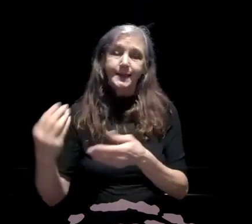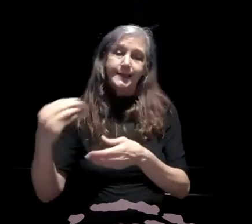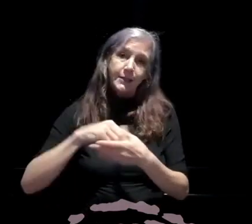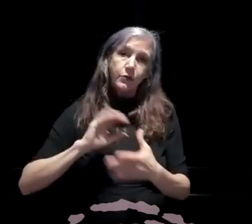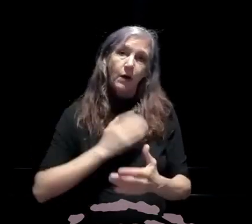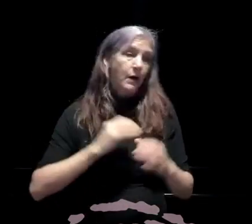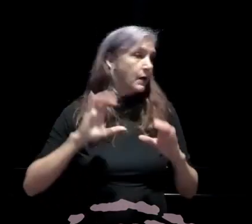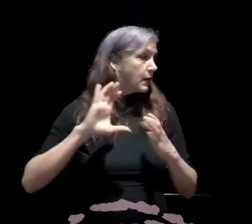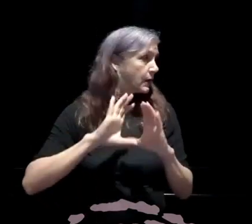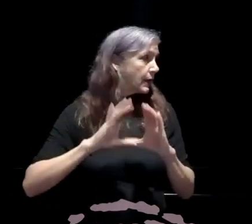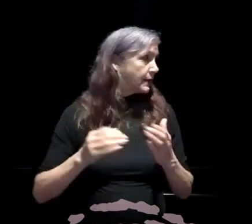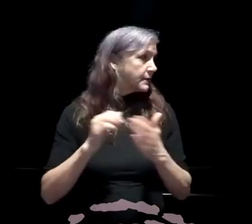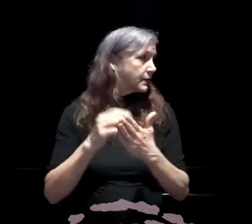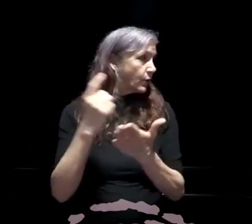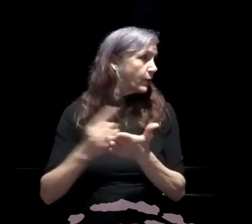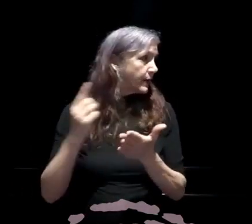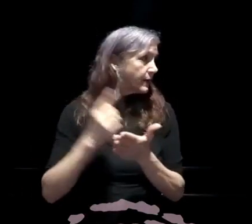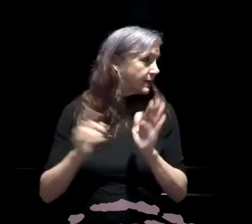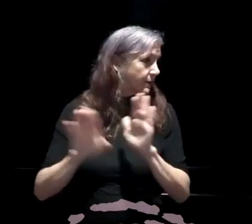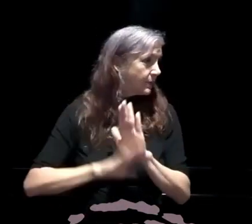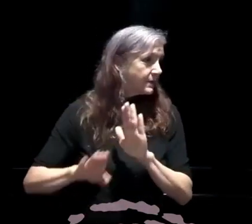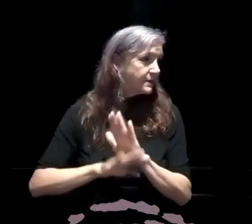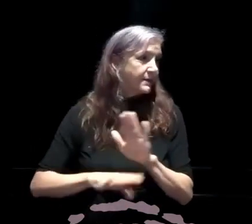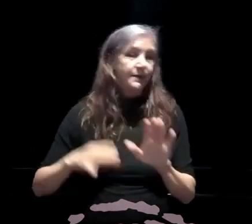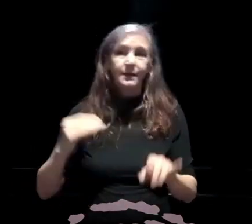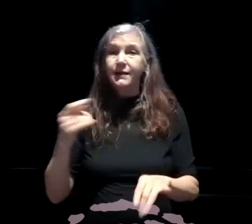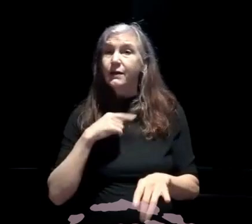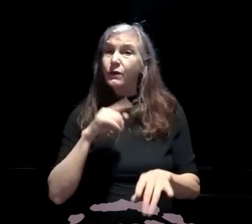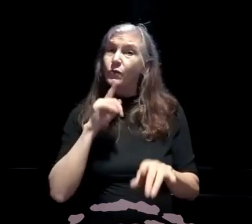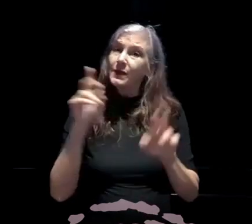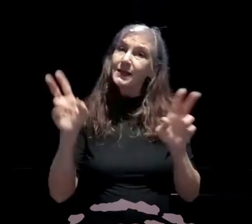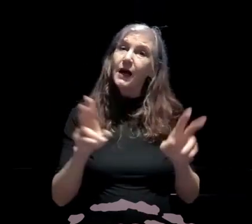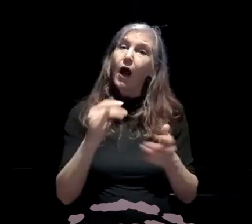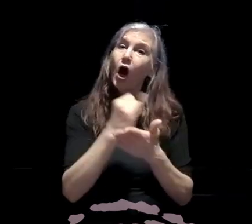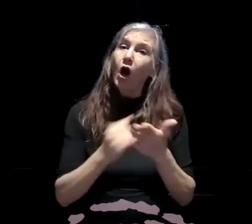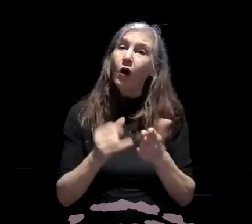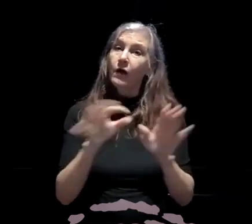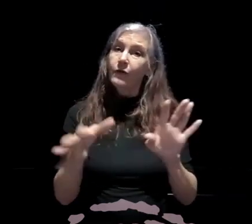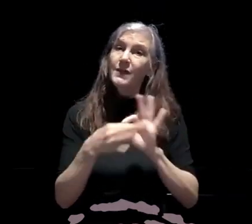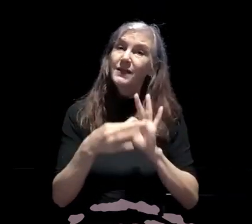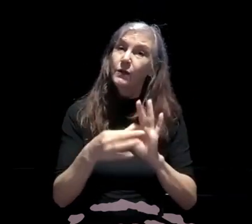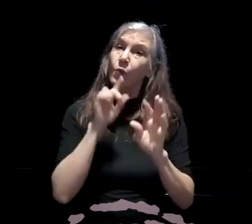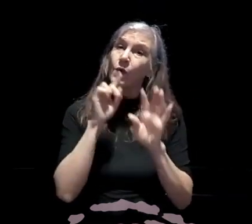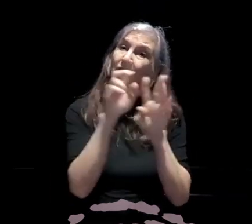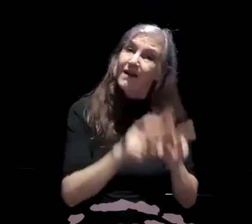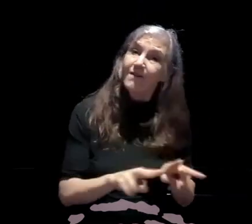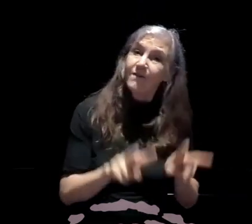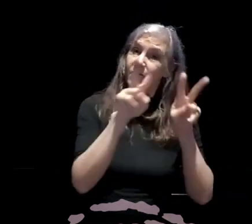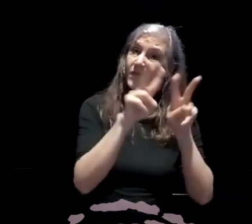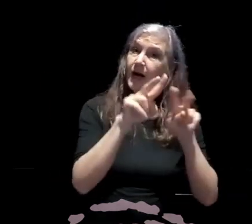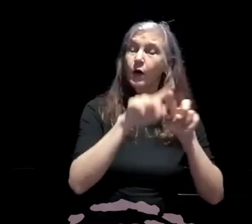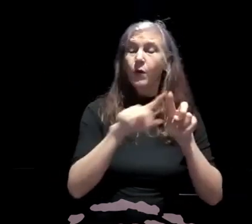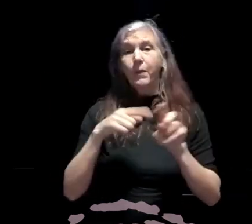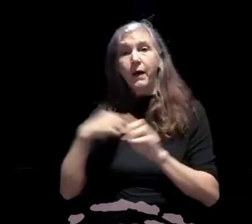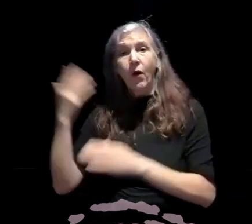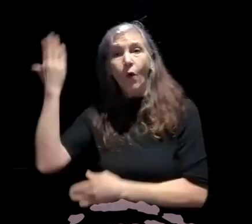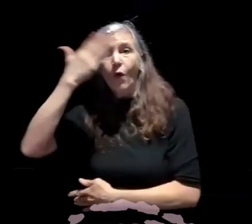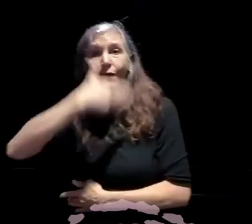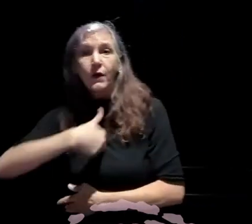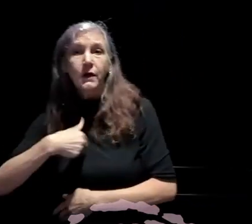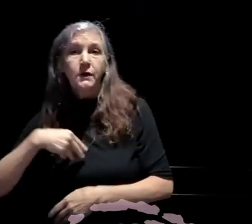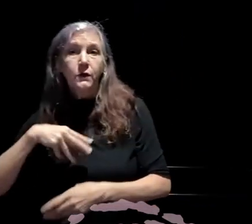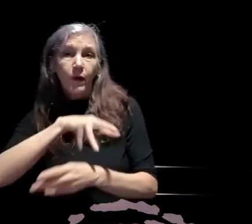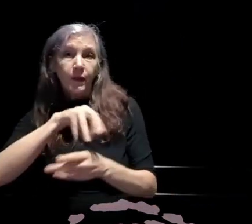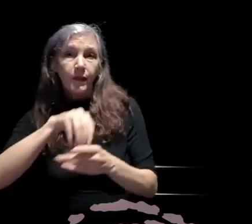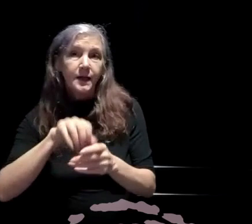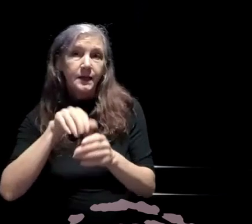Their sessions have centered around the art of relationships, a subject so vital, yet often overlooked in special education.